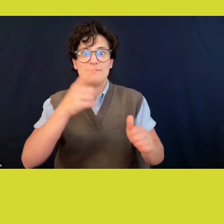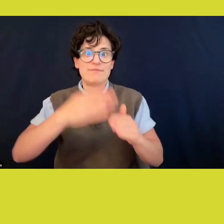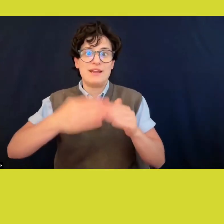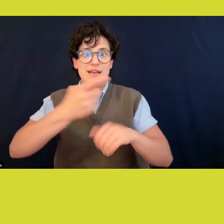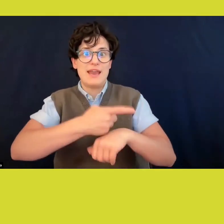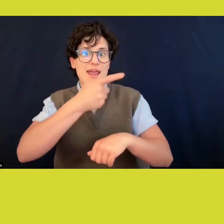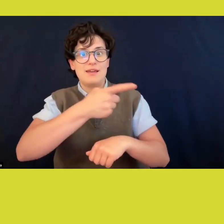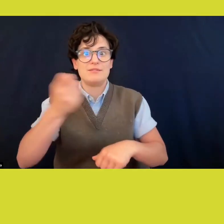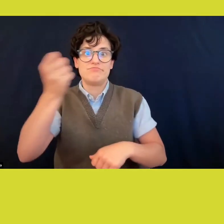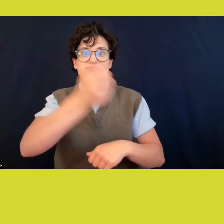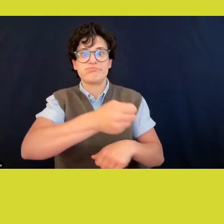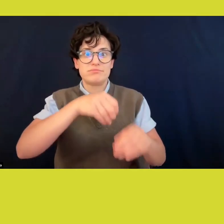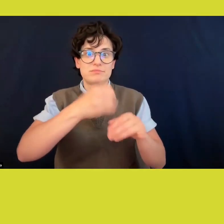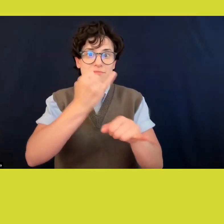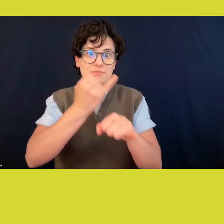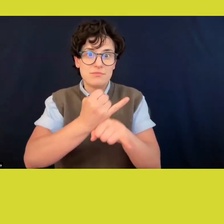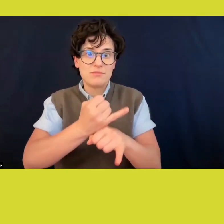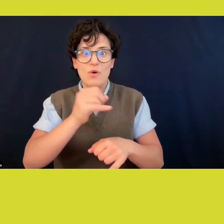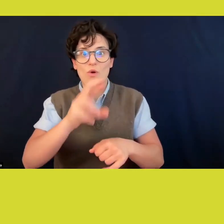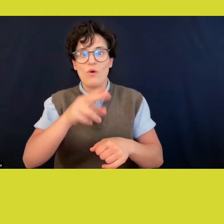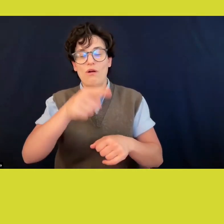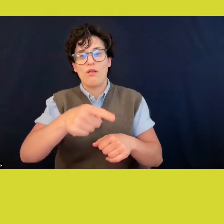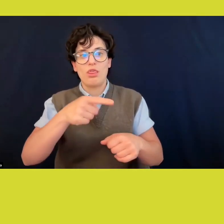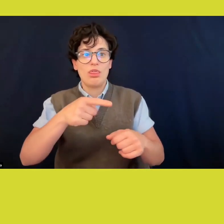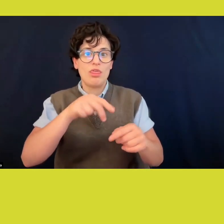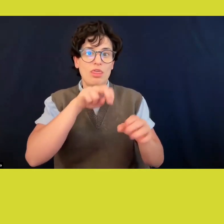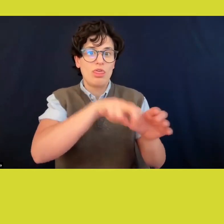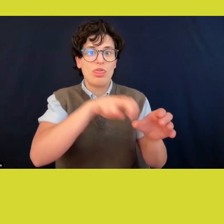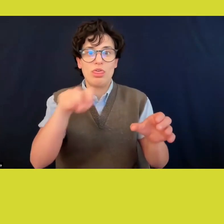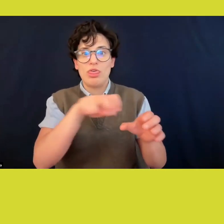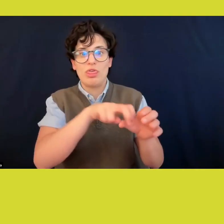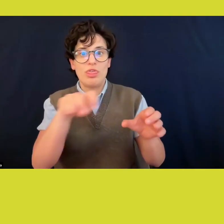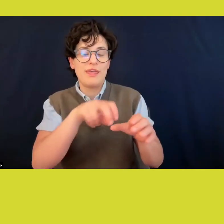end up cycling in and out of the psychiatric